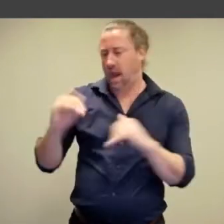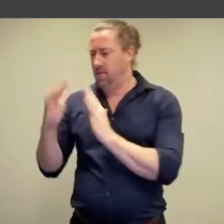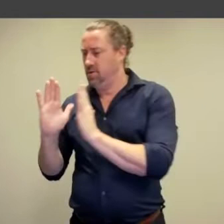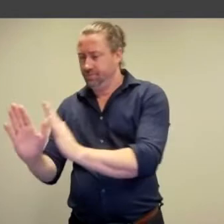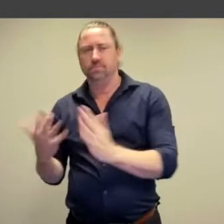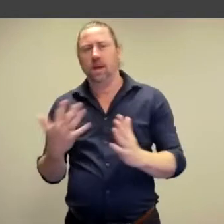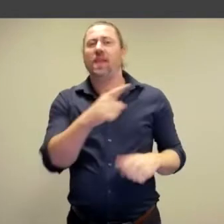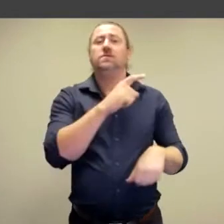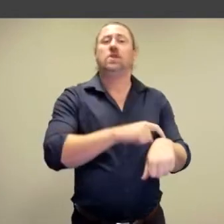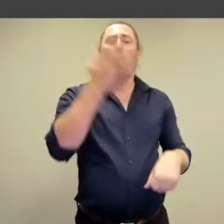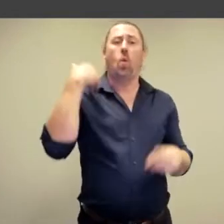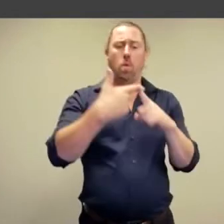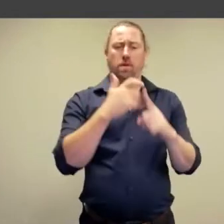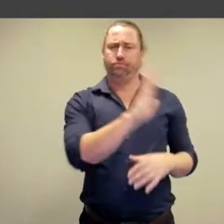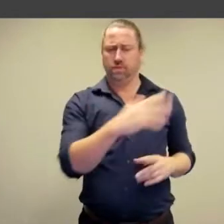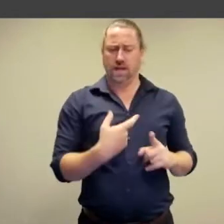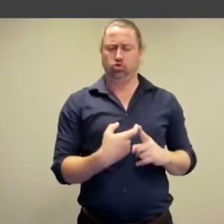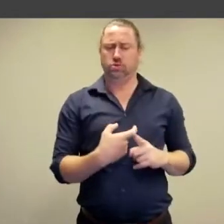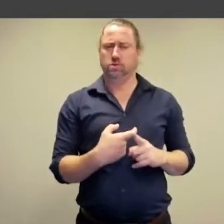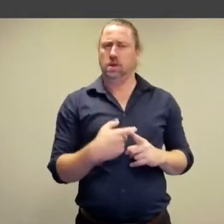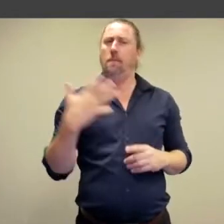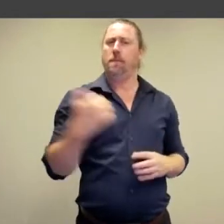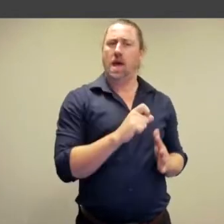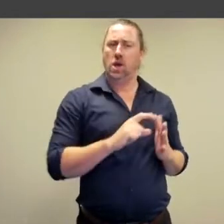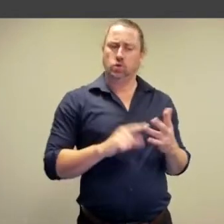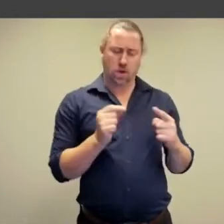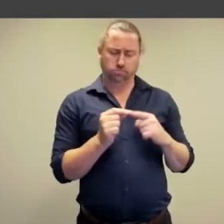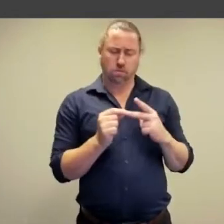kitchen